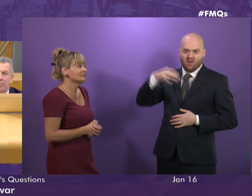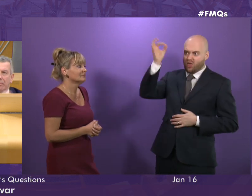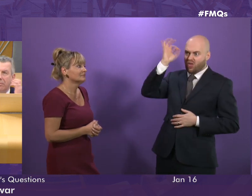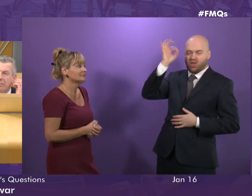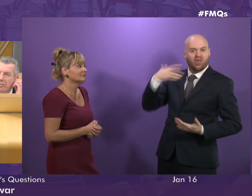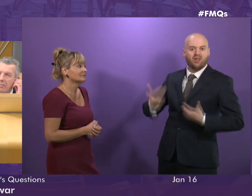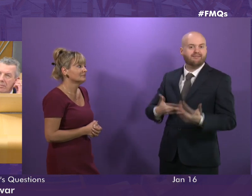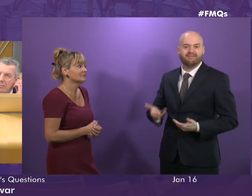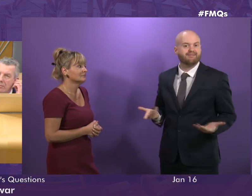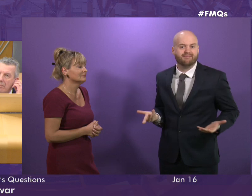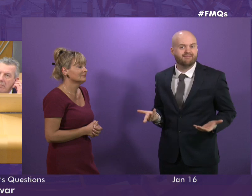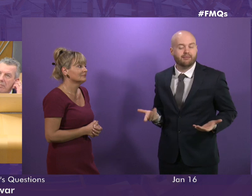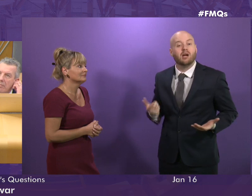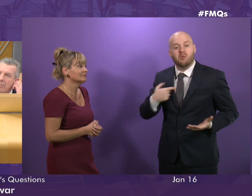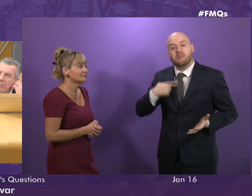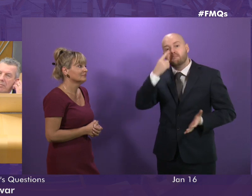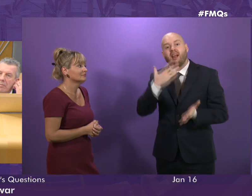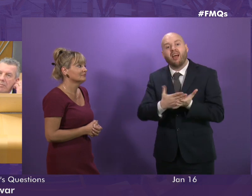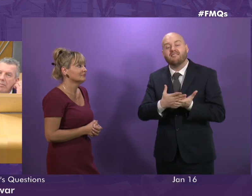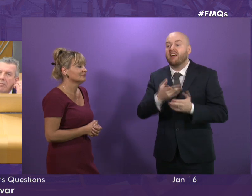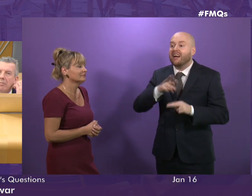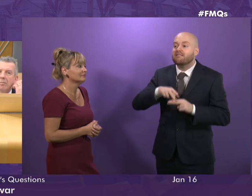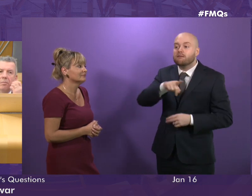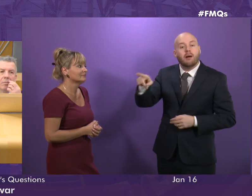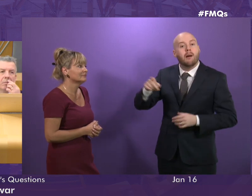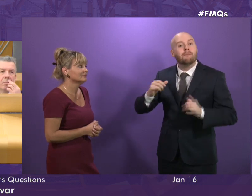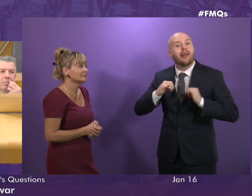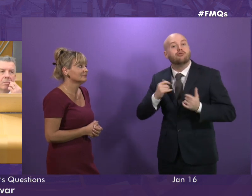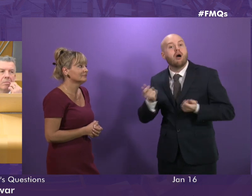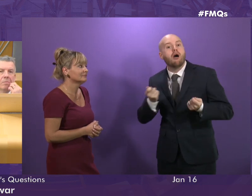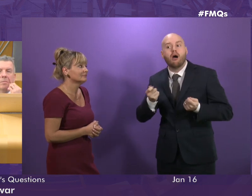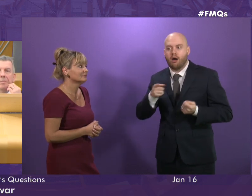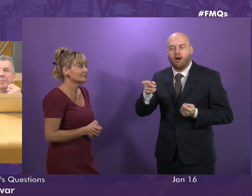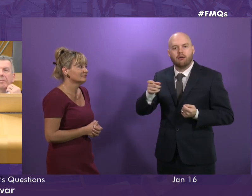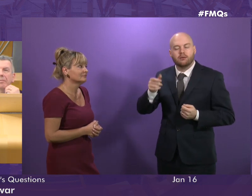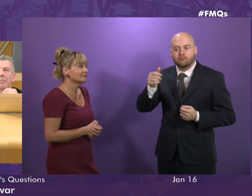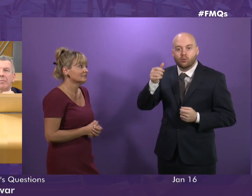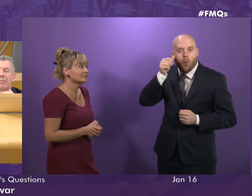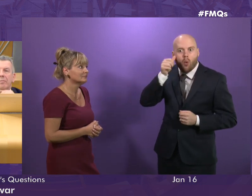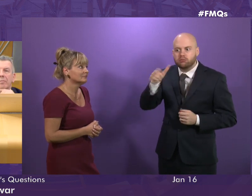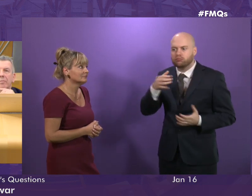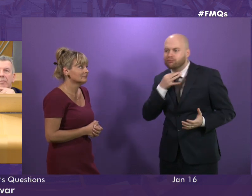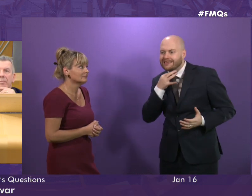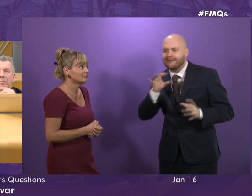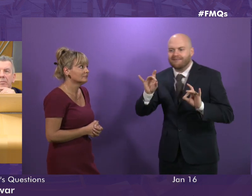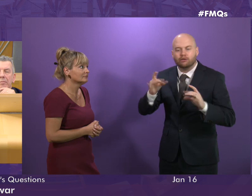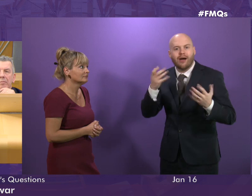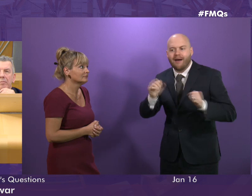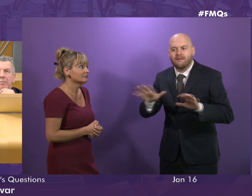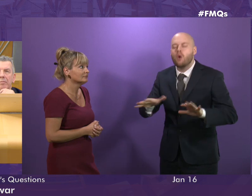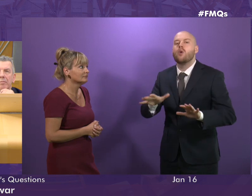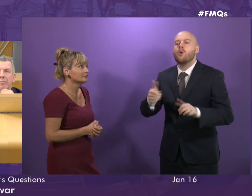if the managers had listened to all the warnings of infection risk when the” hospital “first opened. We have lost all faith in